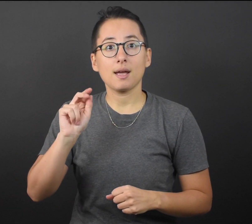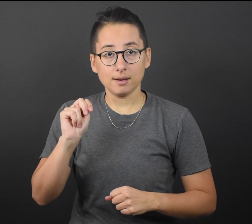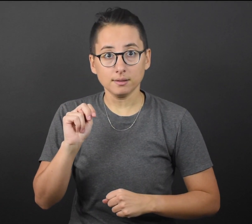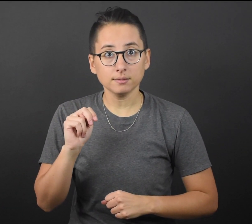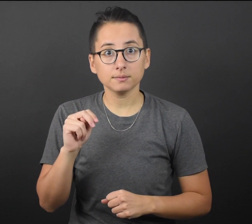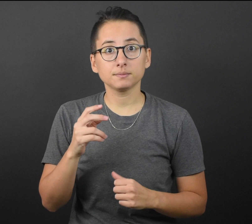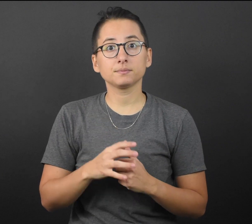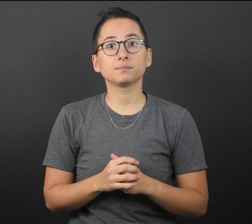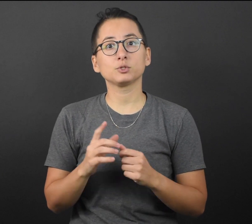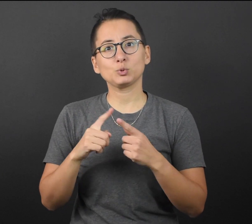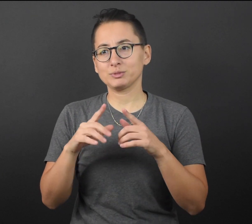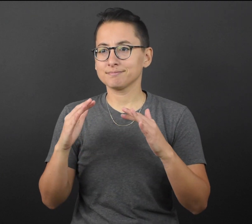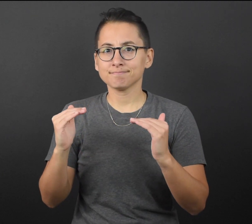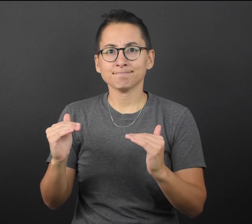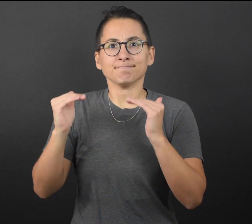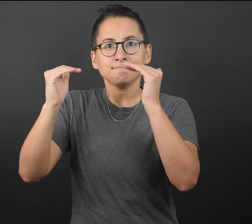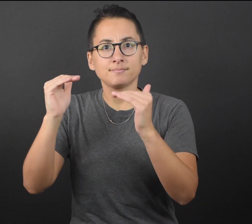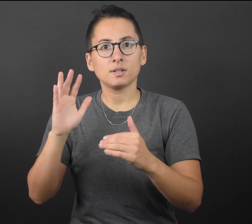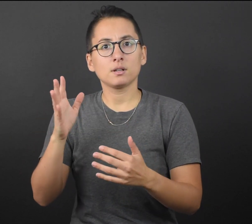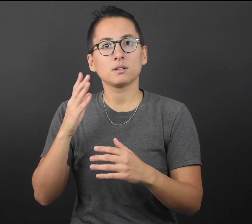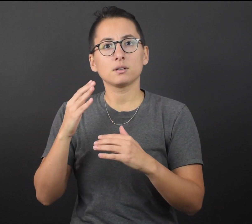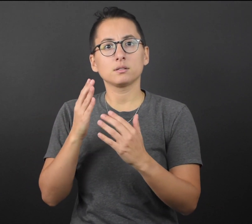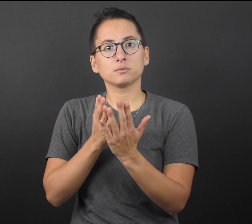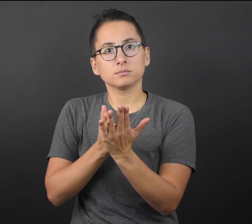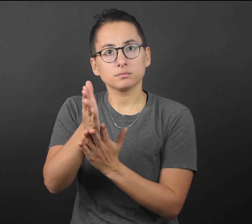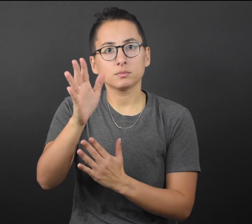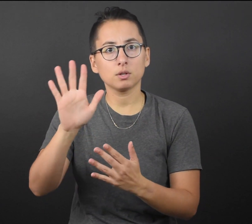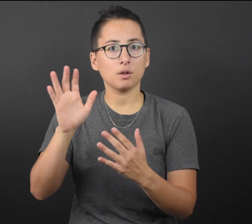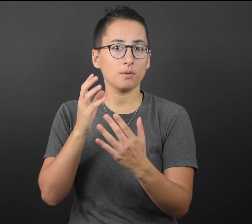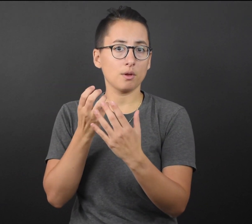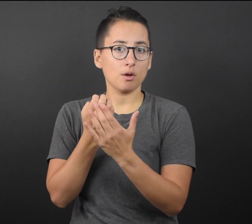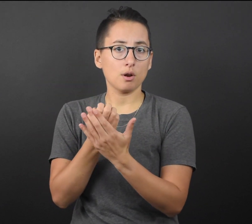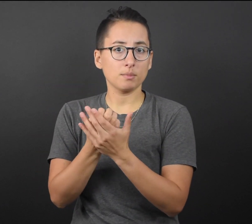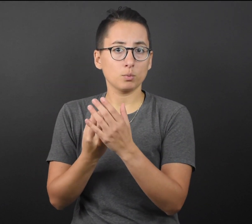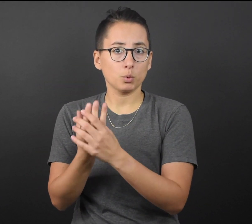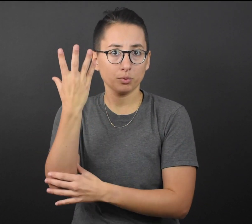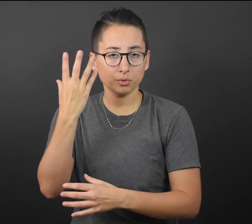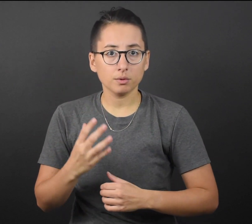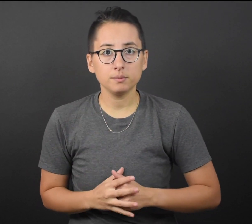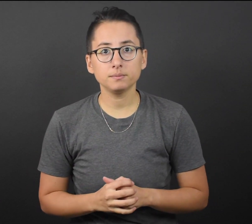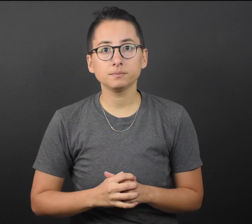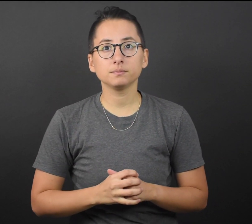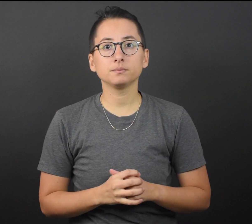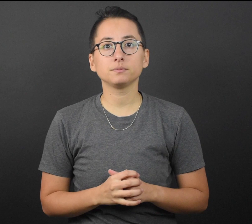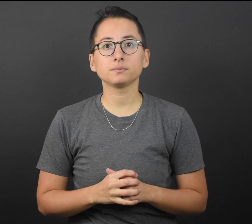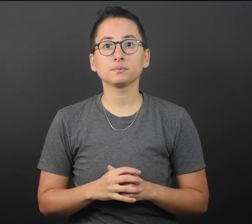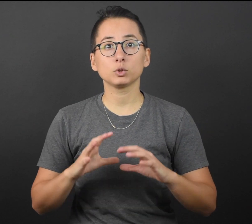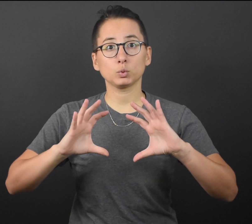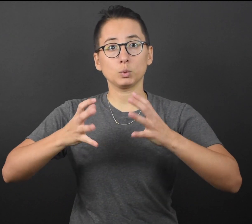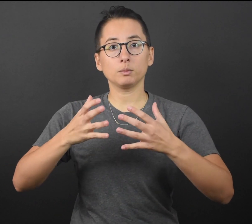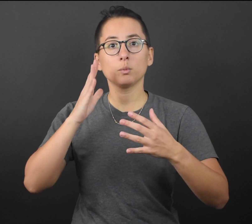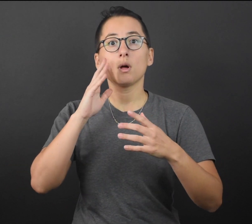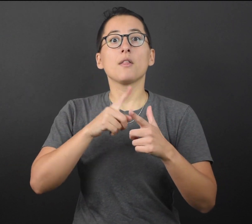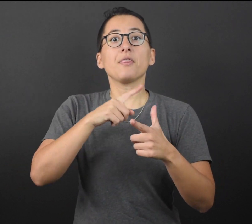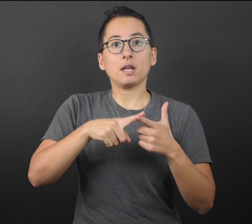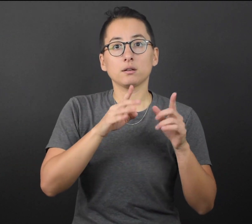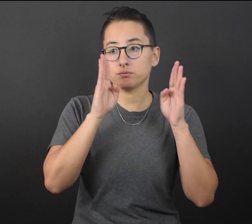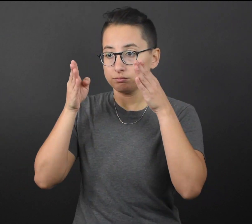advance equitable economic growth. The group will then focus on developing a long-term